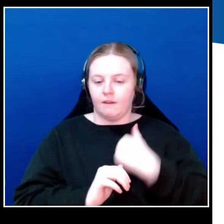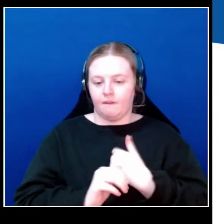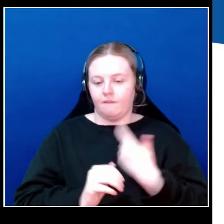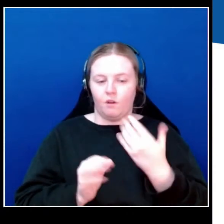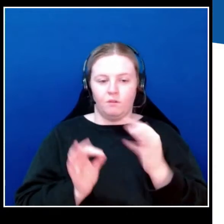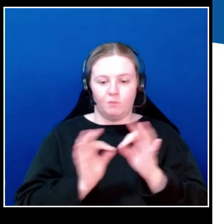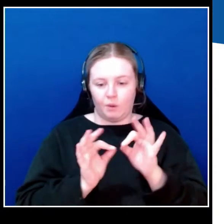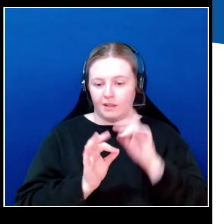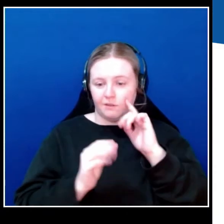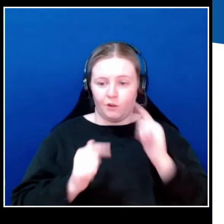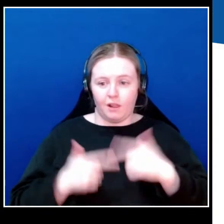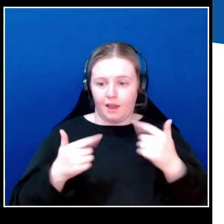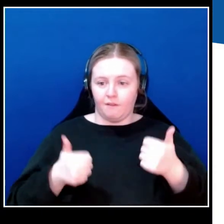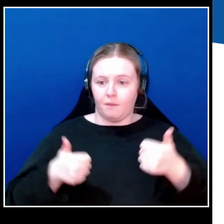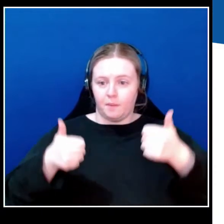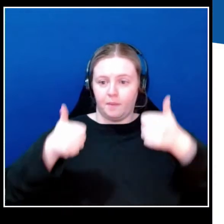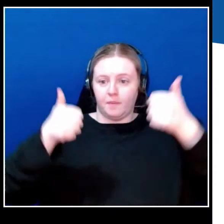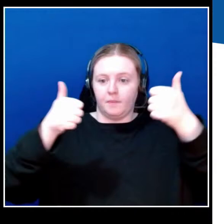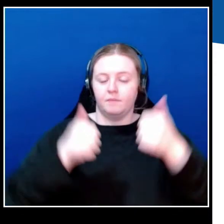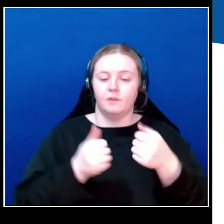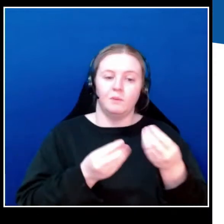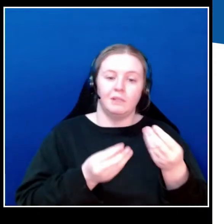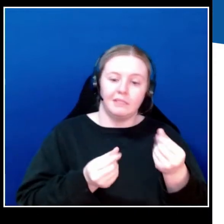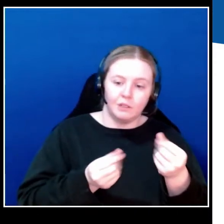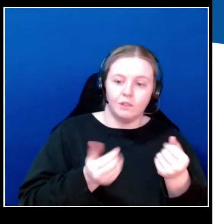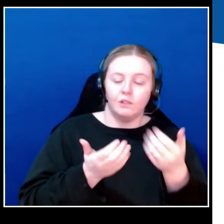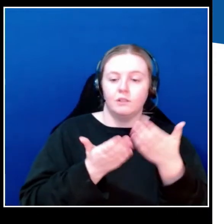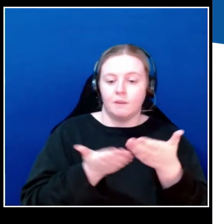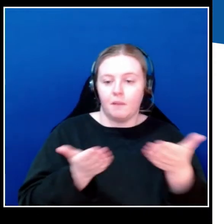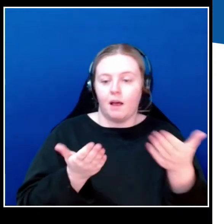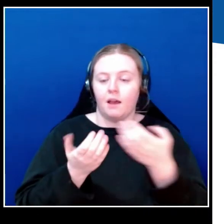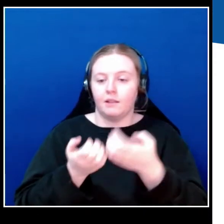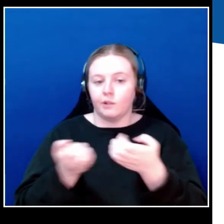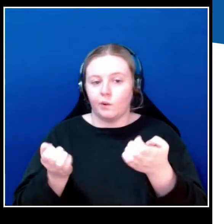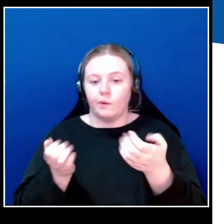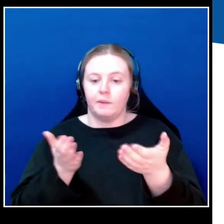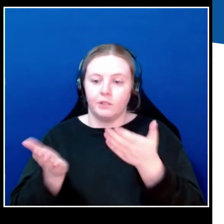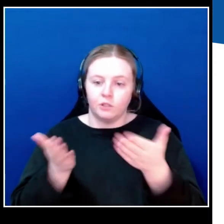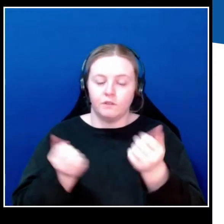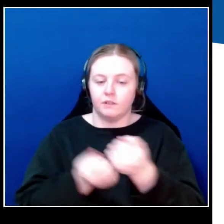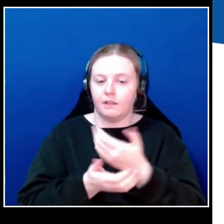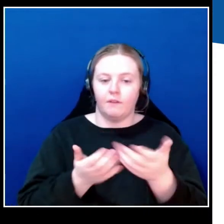Materials, supplies, and services were $2.6 million higher compared